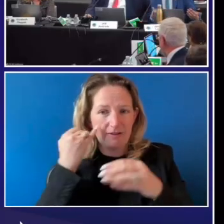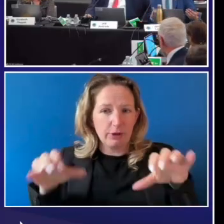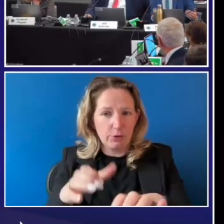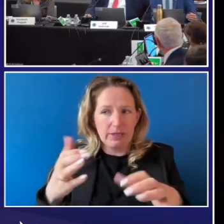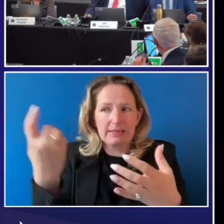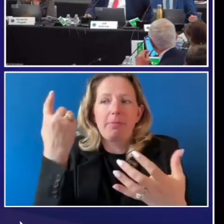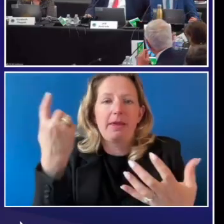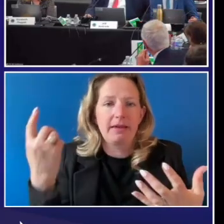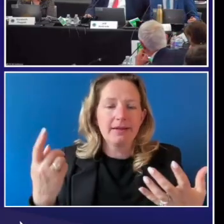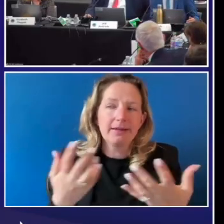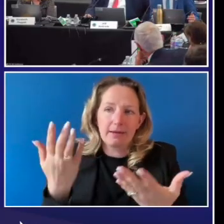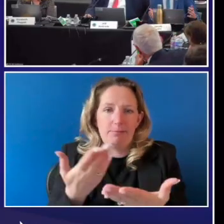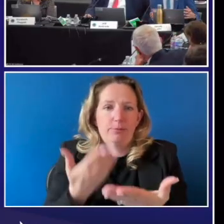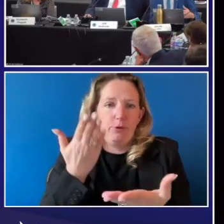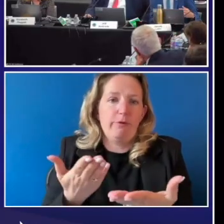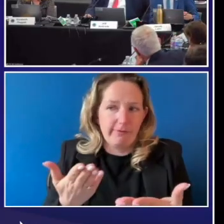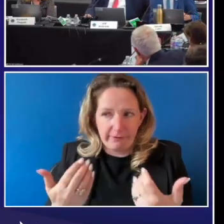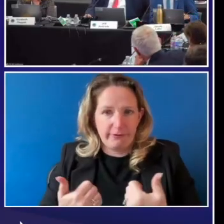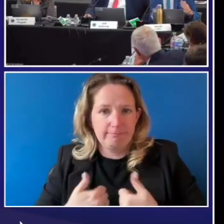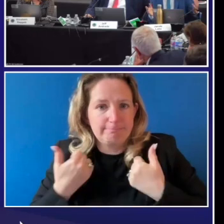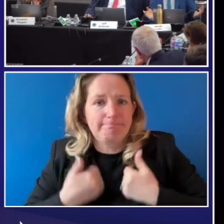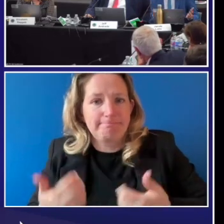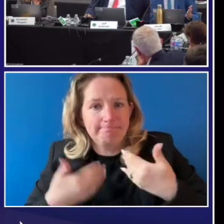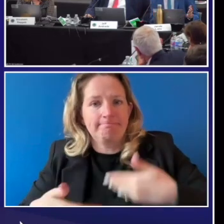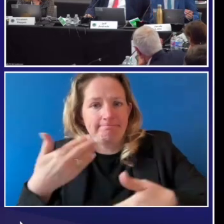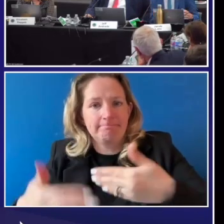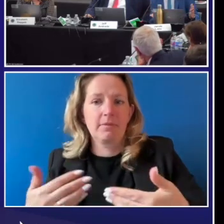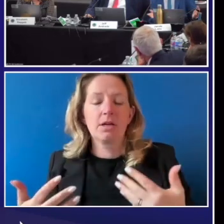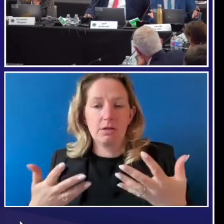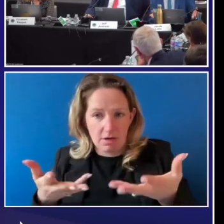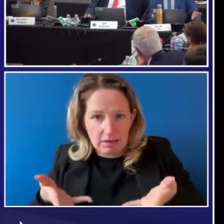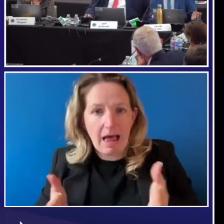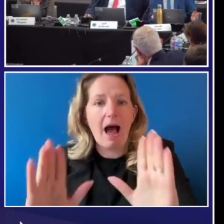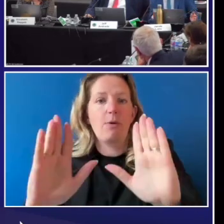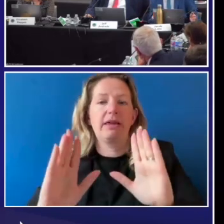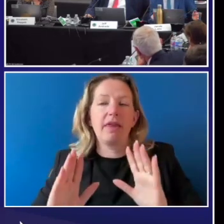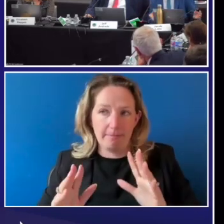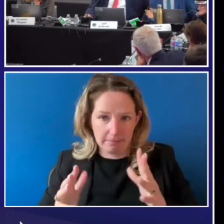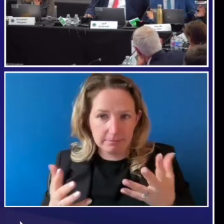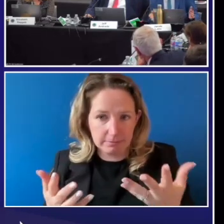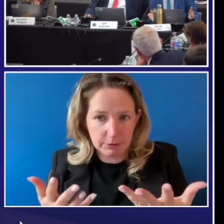It's not, you know, it's you're allowing them to be born, so to speak, before they can have to prove that they can walk.